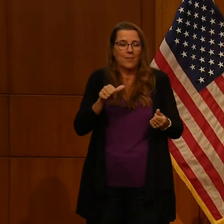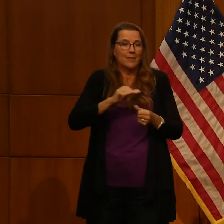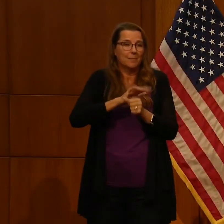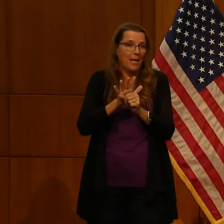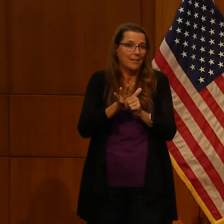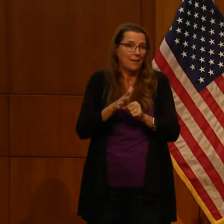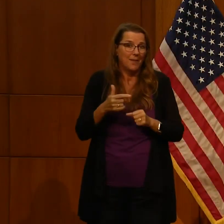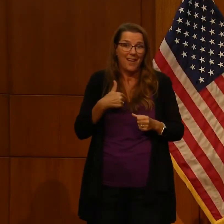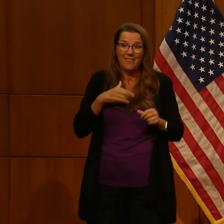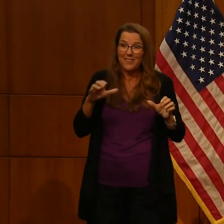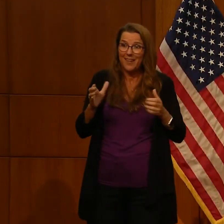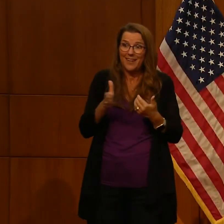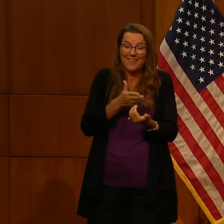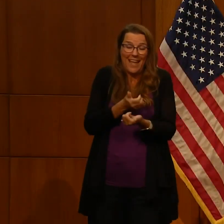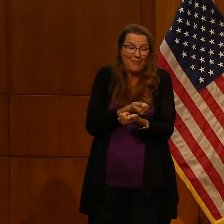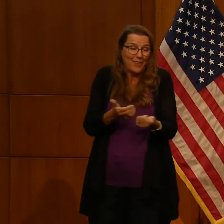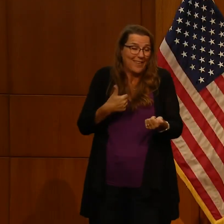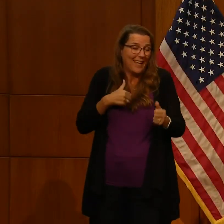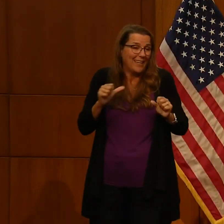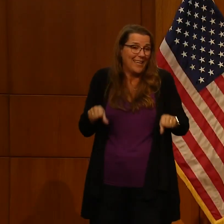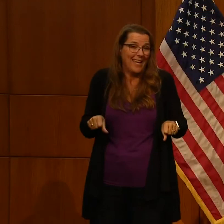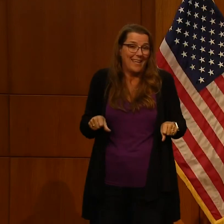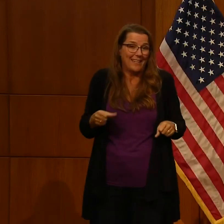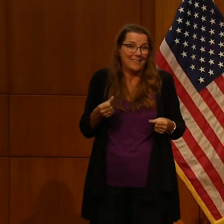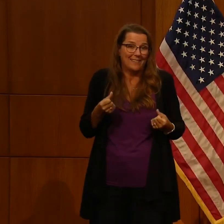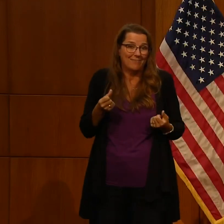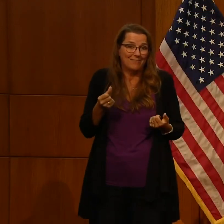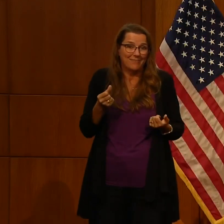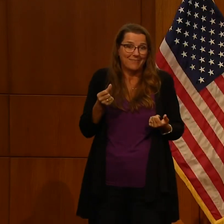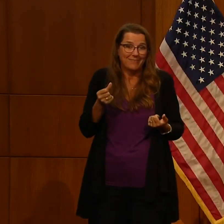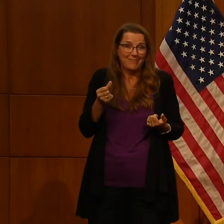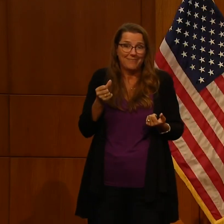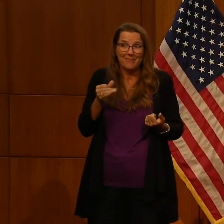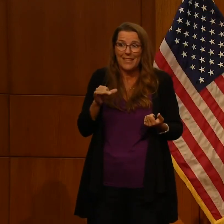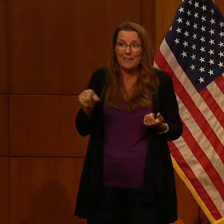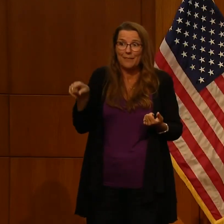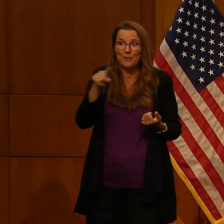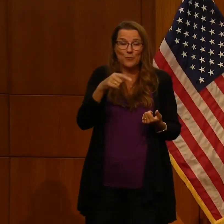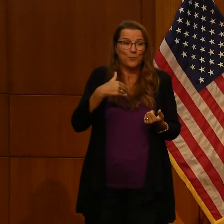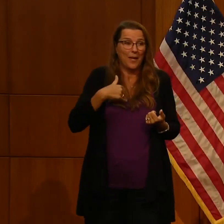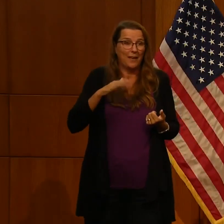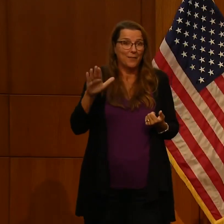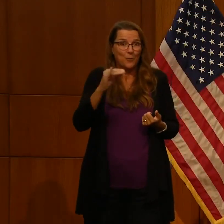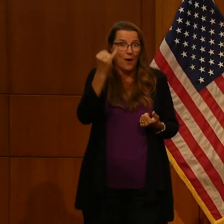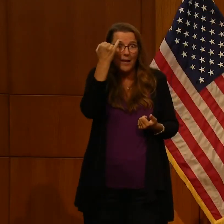GET THIS PANDEMIC IN THE REAR VIEW MIRROR SO, UH, HAVE DONE EVERYTHING I CAN AND IF THERE